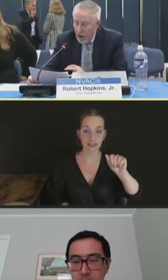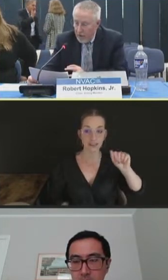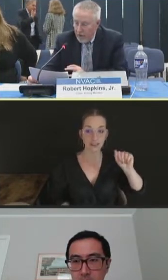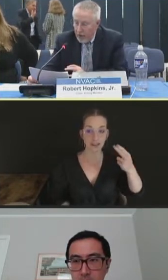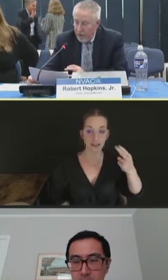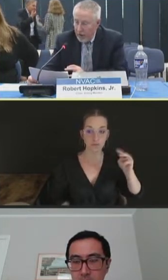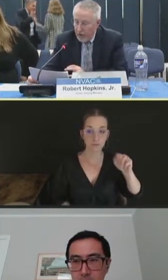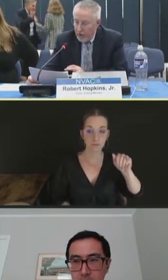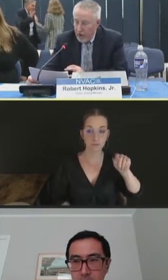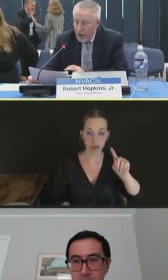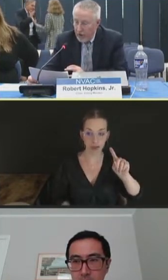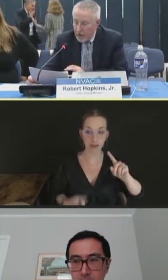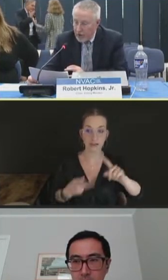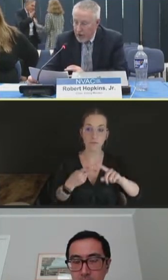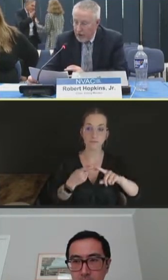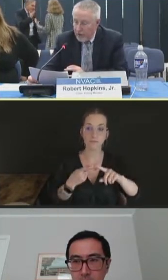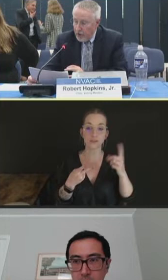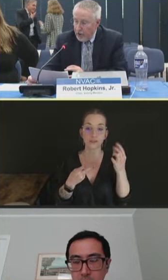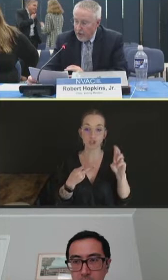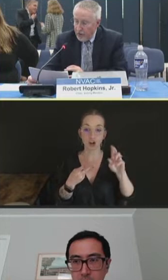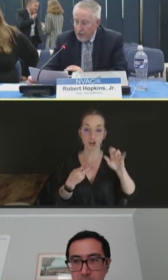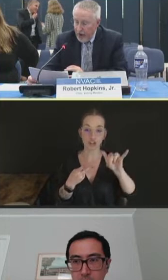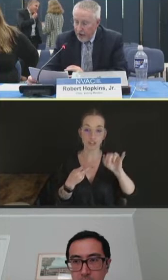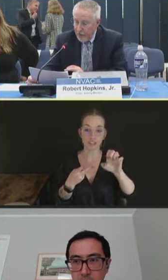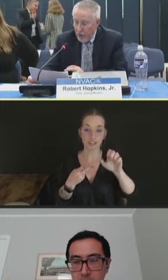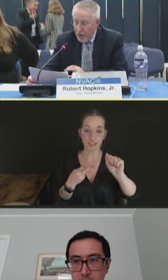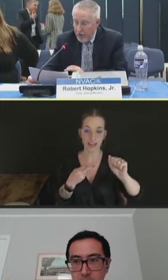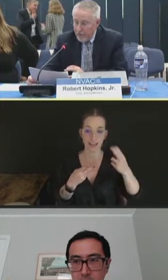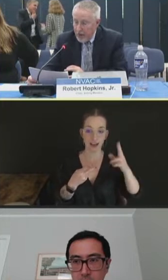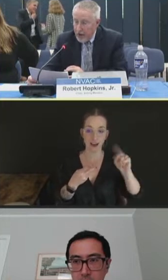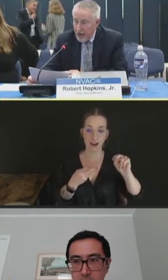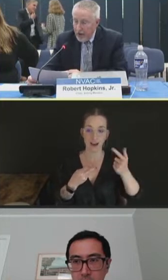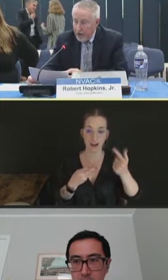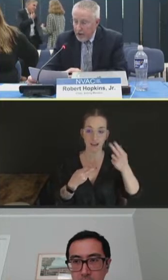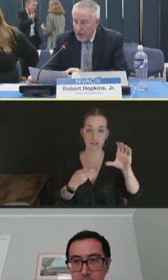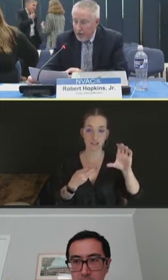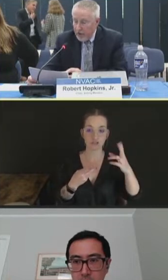we have Dr. Yea-Hung Chen from the University of California, and Dr. Emily